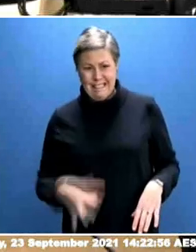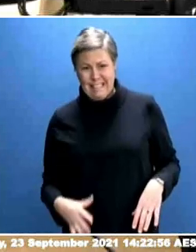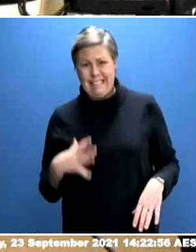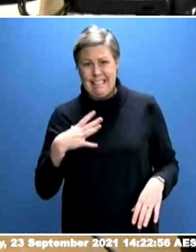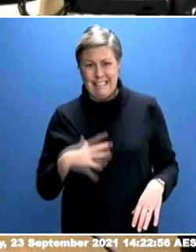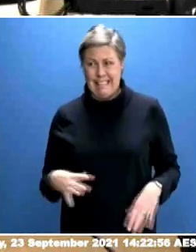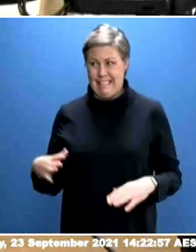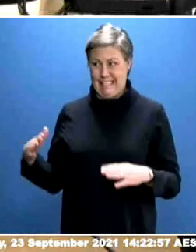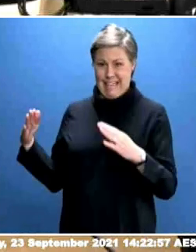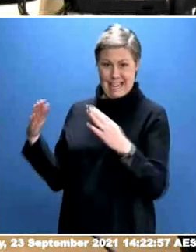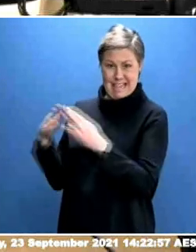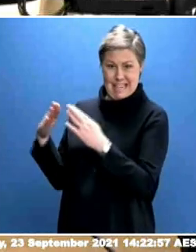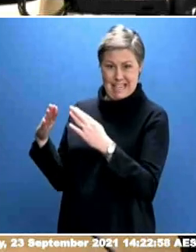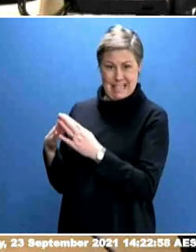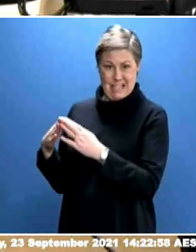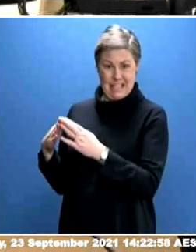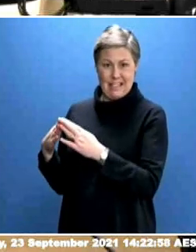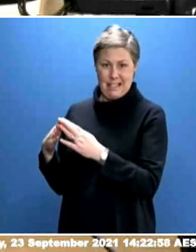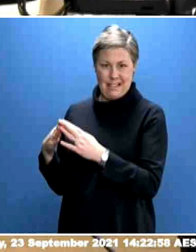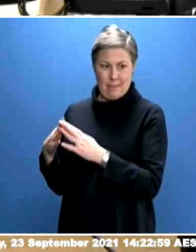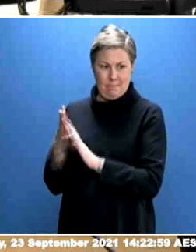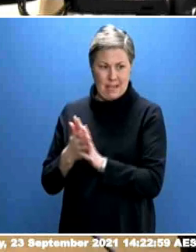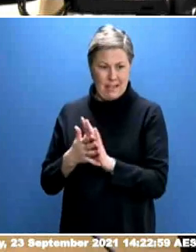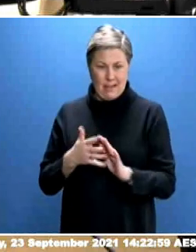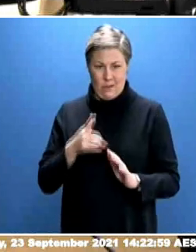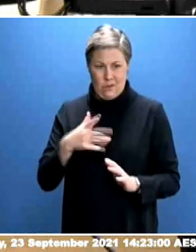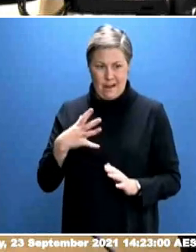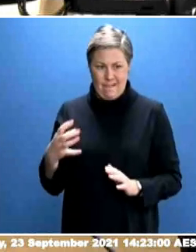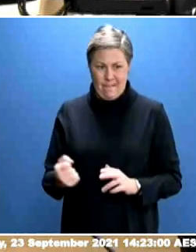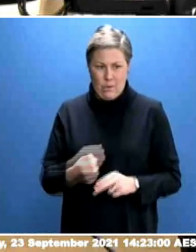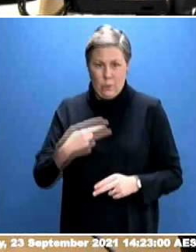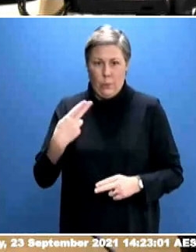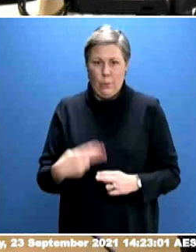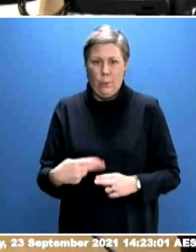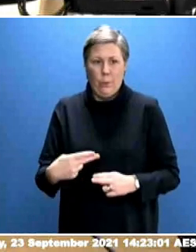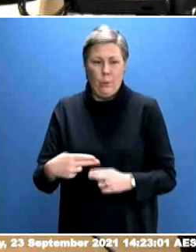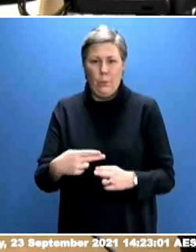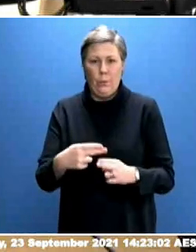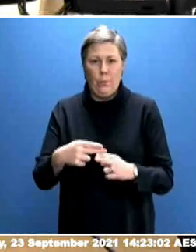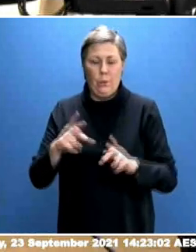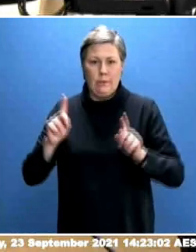to be a reasonably quick and short timeframe to commence the operation of